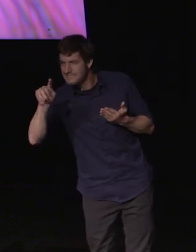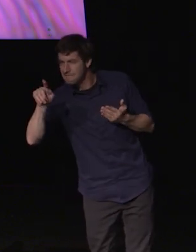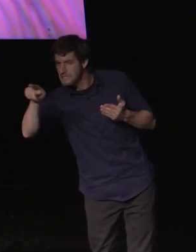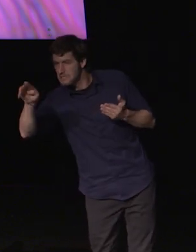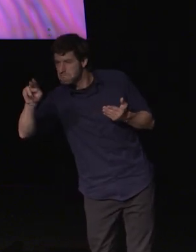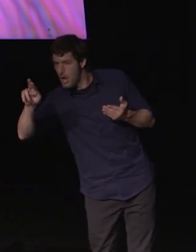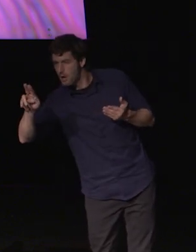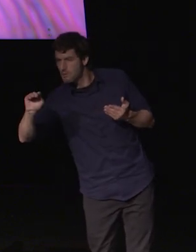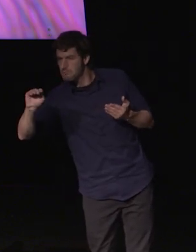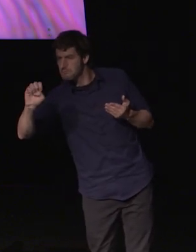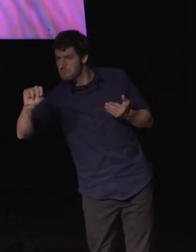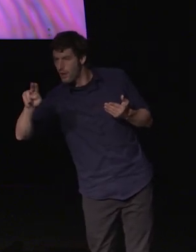it's gonna be all on my phone."